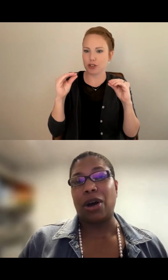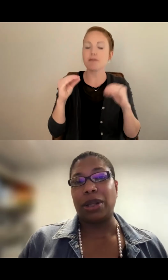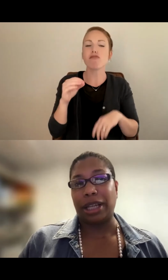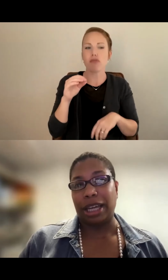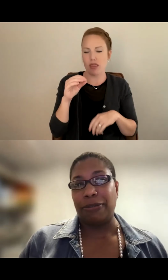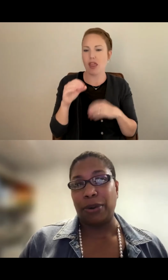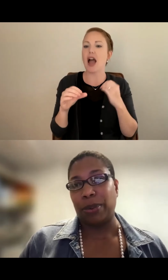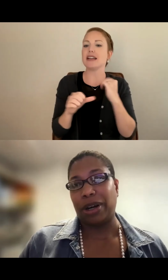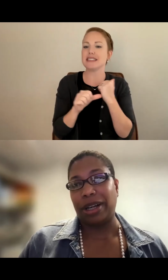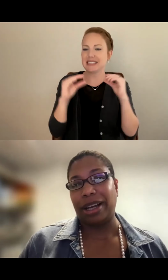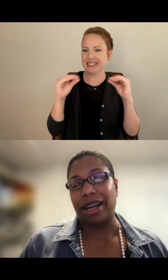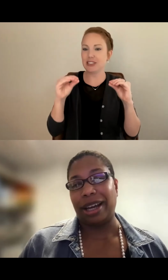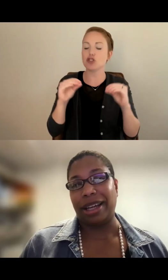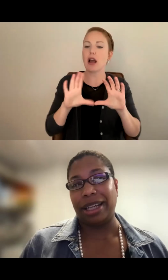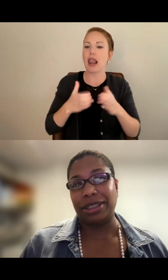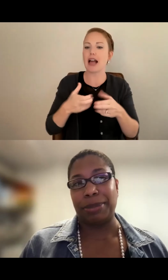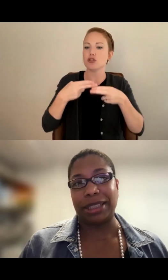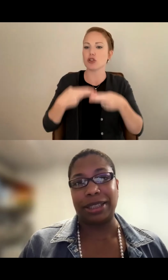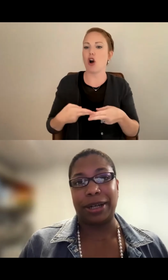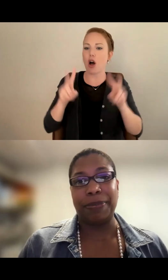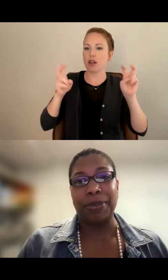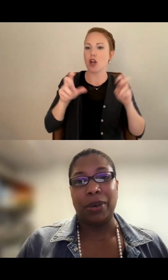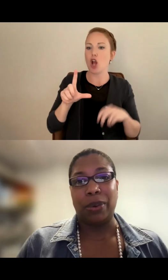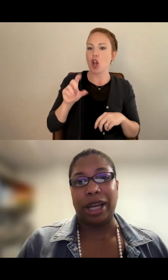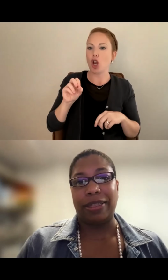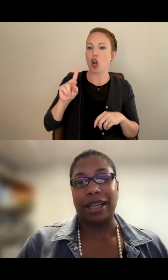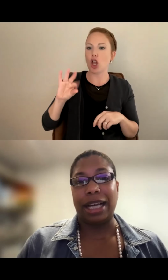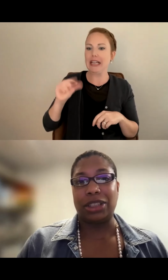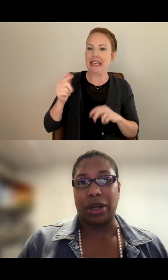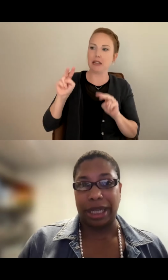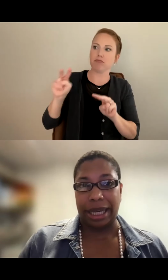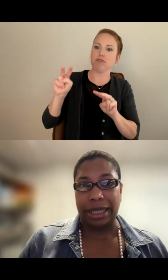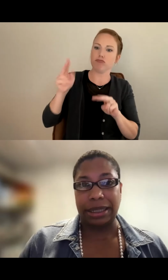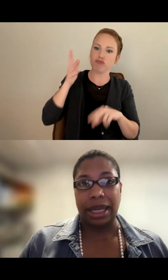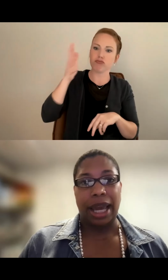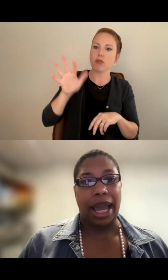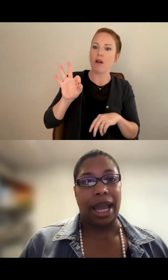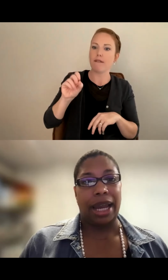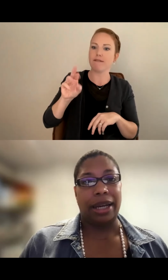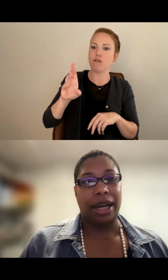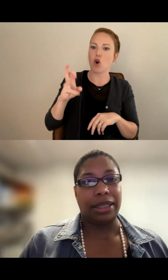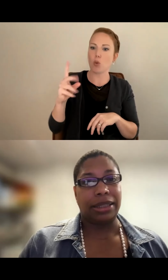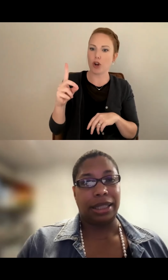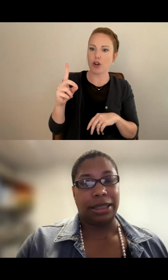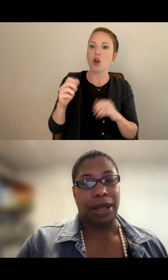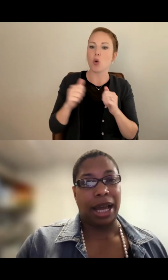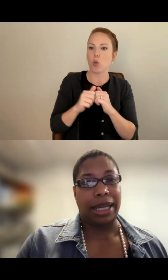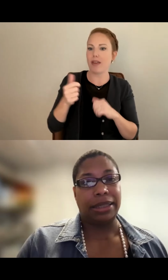called Looking Forward each semester with Gus Chalkeas. Gus is blind.